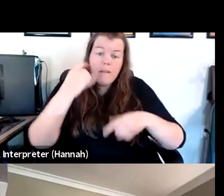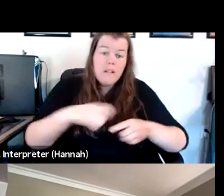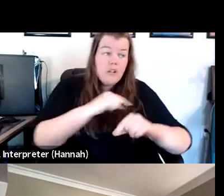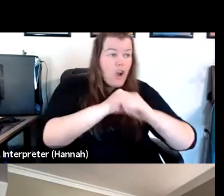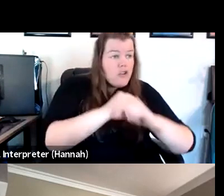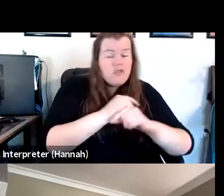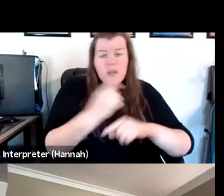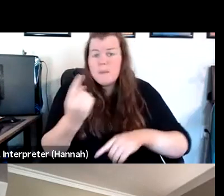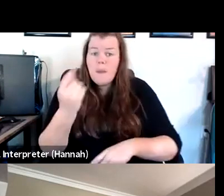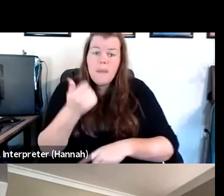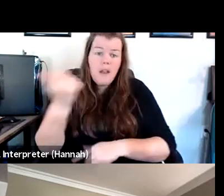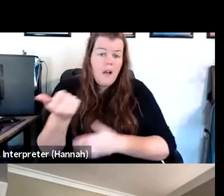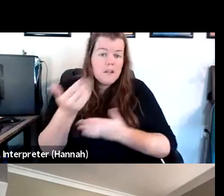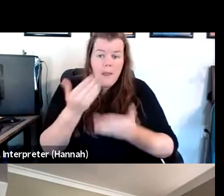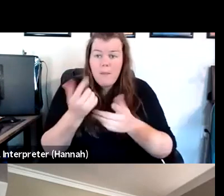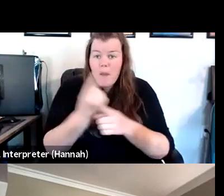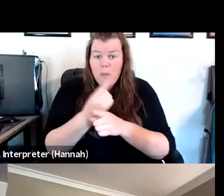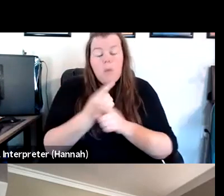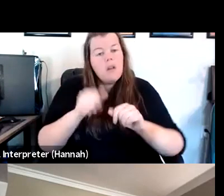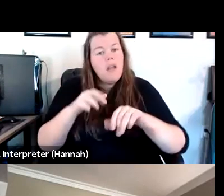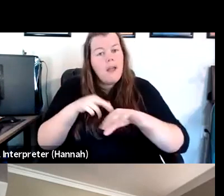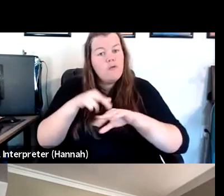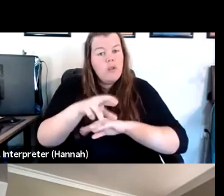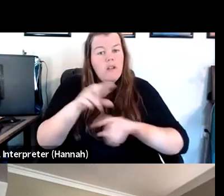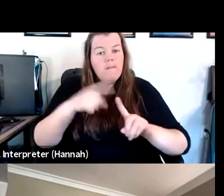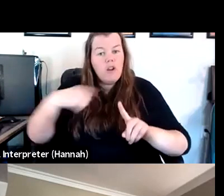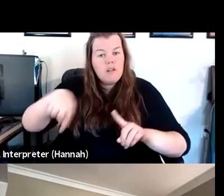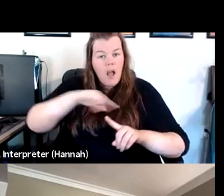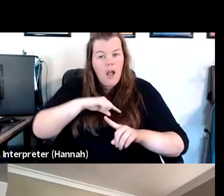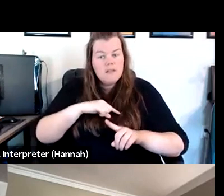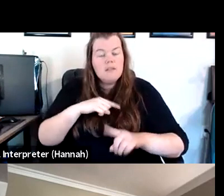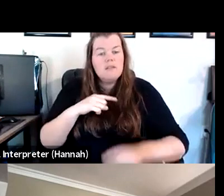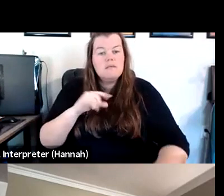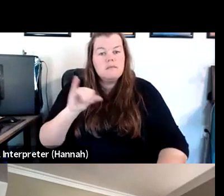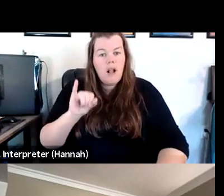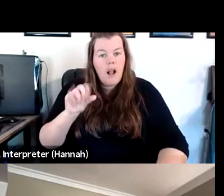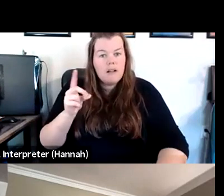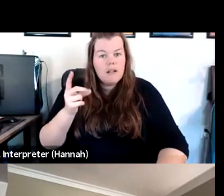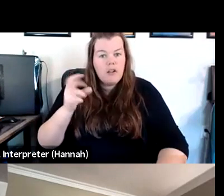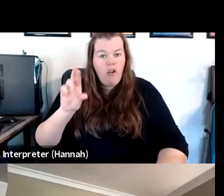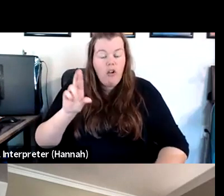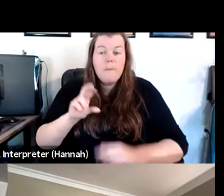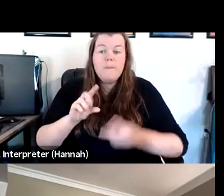else might be appropriate you can refer them our way um Centers for Independent Living I know also